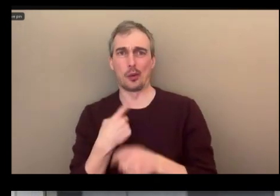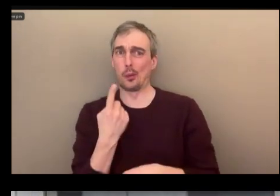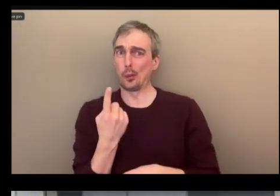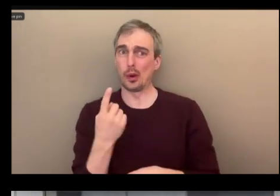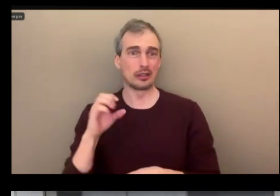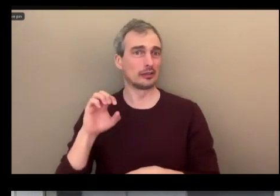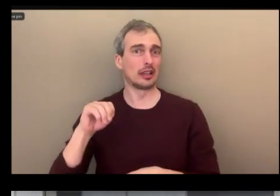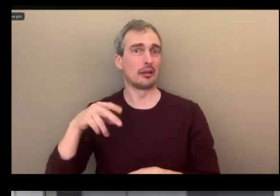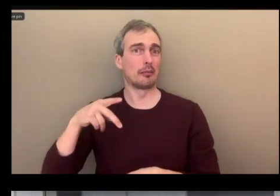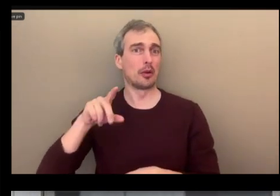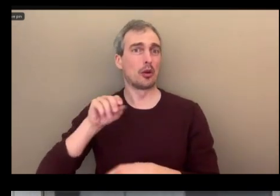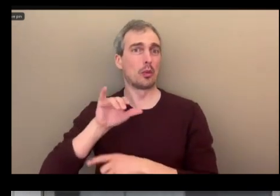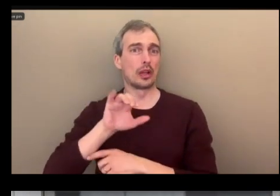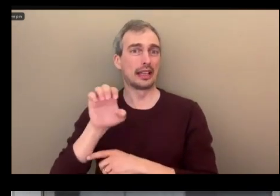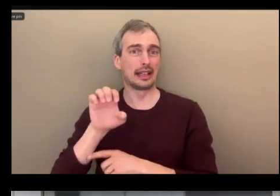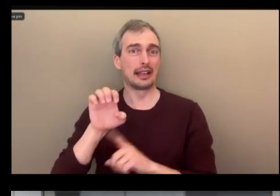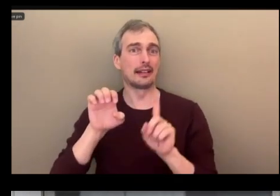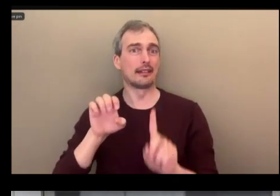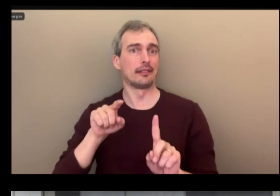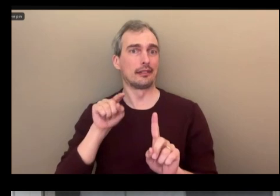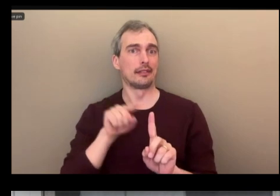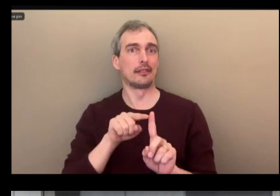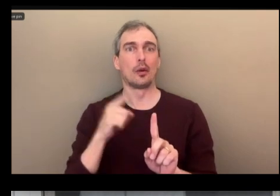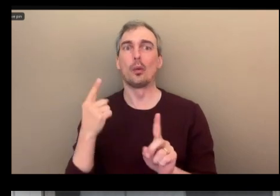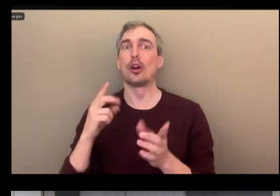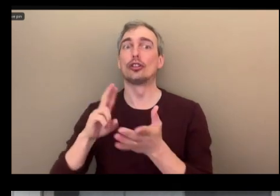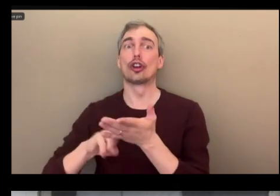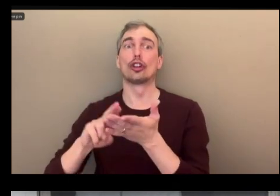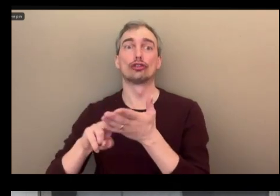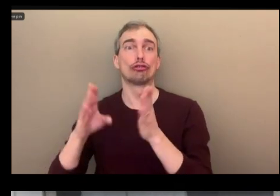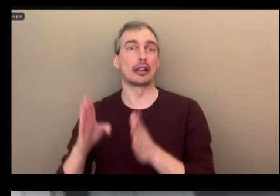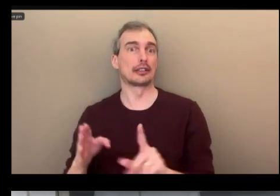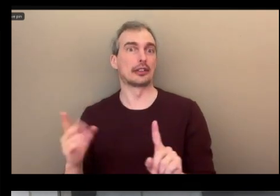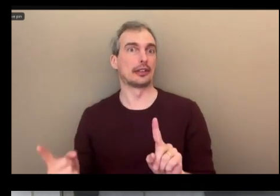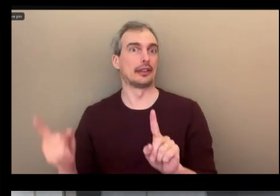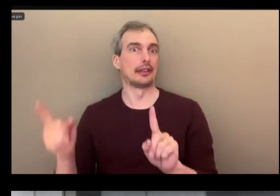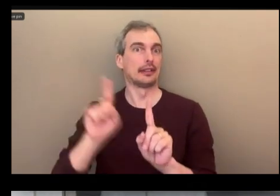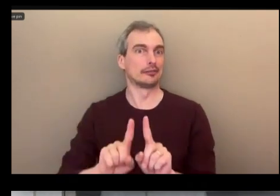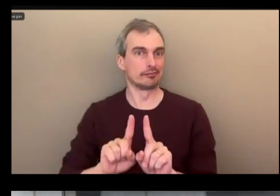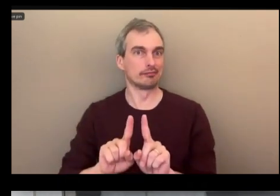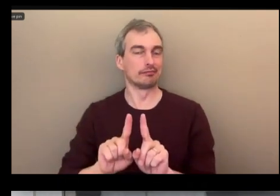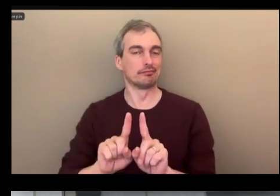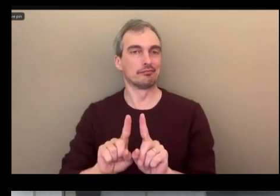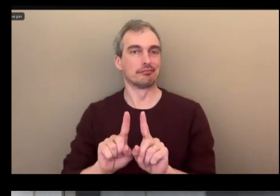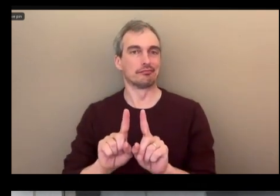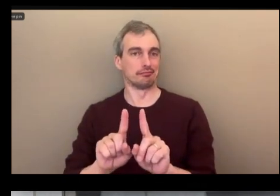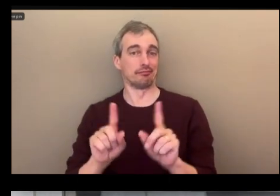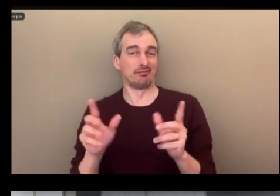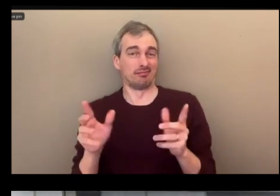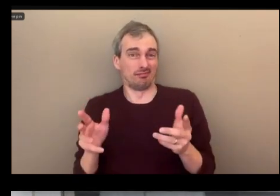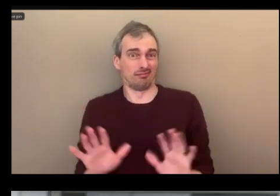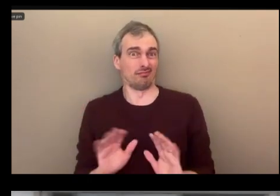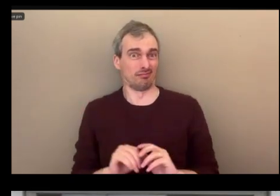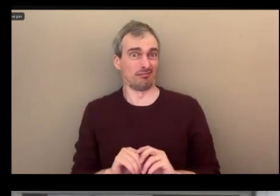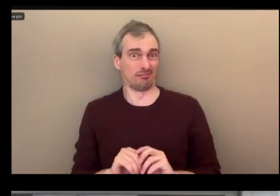Sushil, who is a big, big reason for the success of this program here, and who is now actually an employee at Verizon.